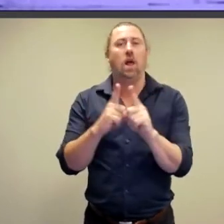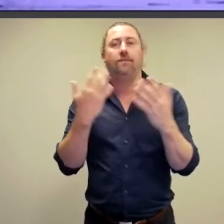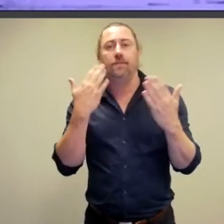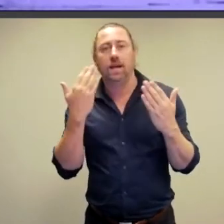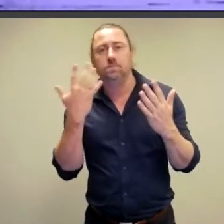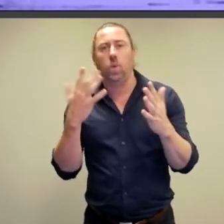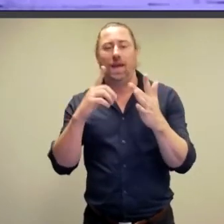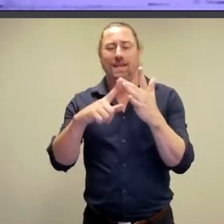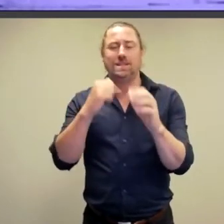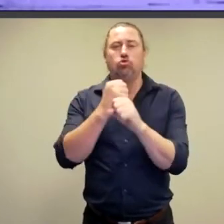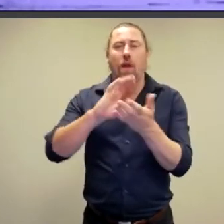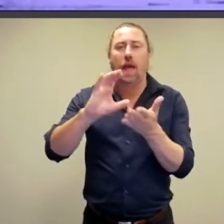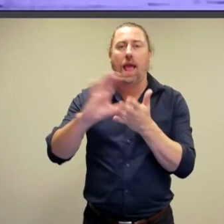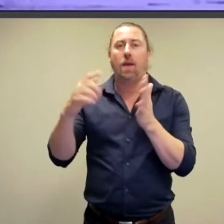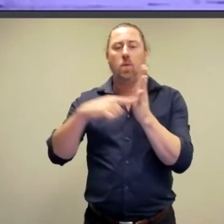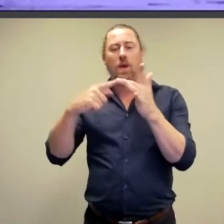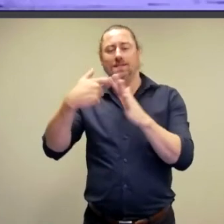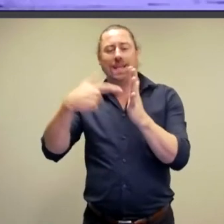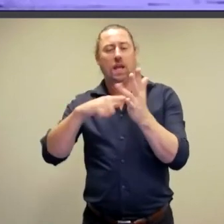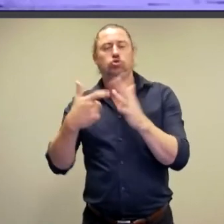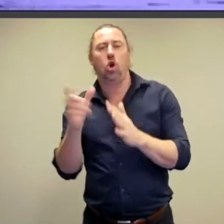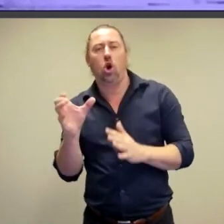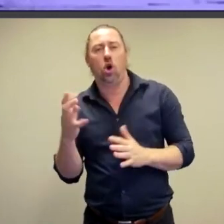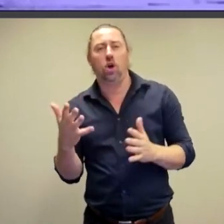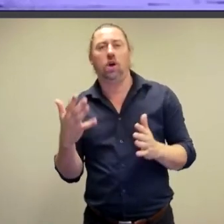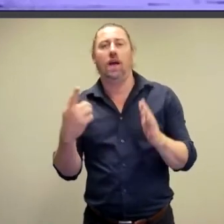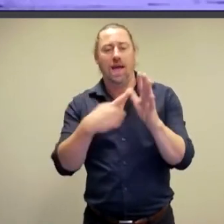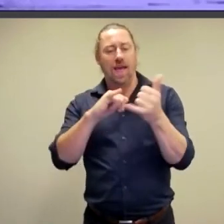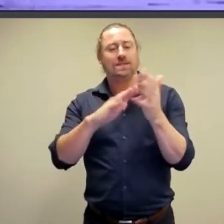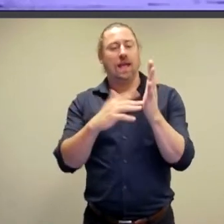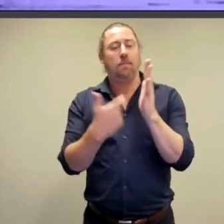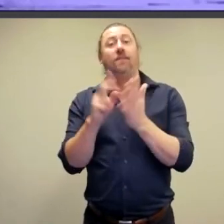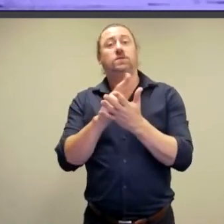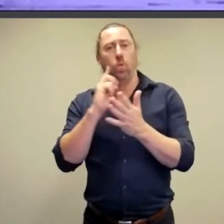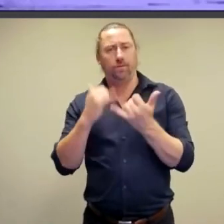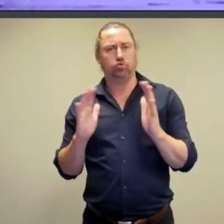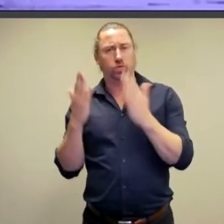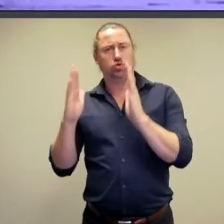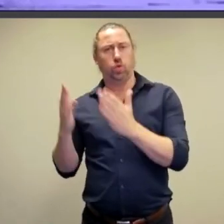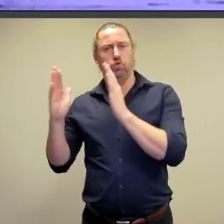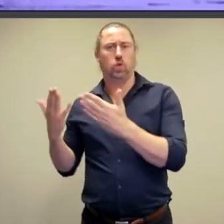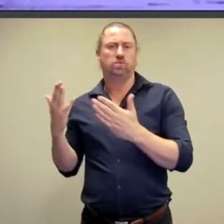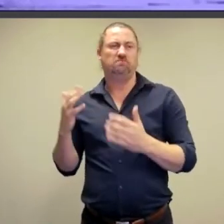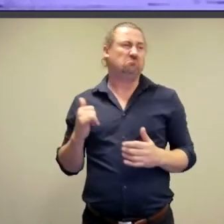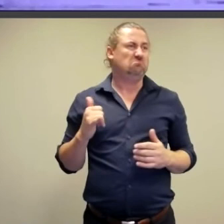Instagram, TikTok, ASMR video is very short, they're normally in the realm